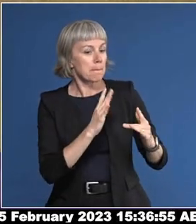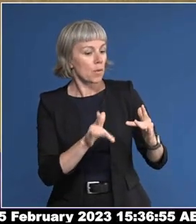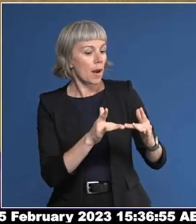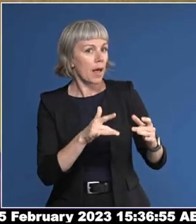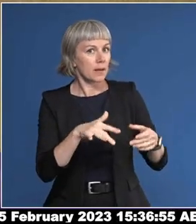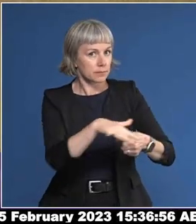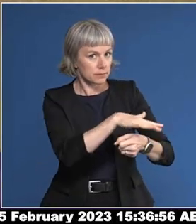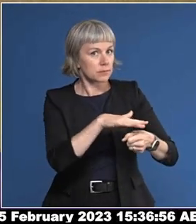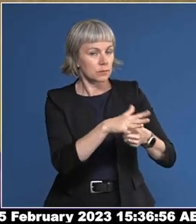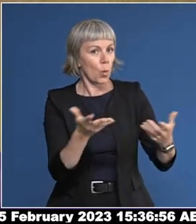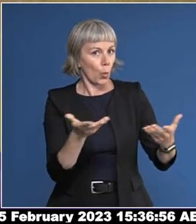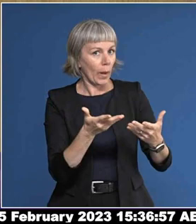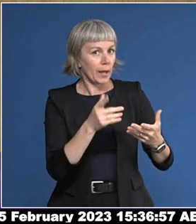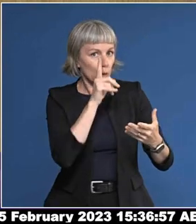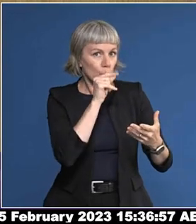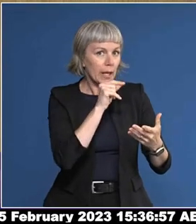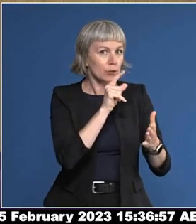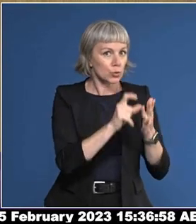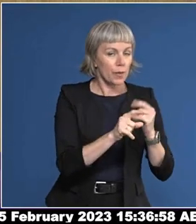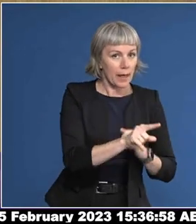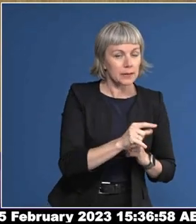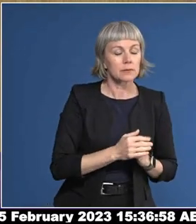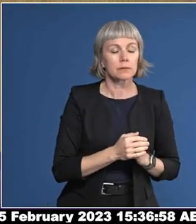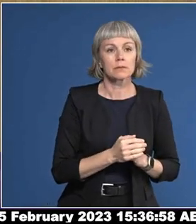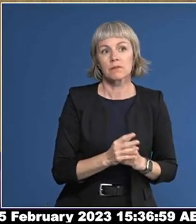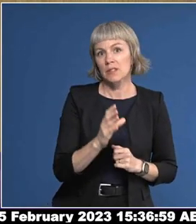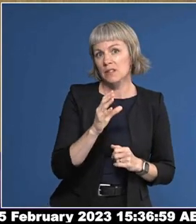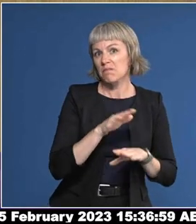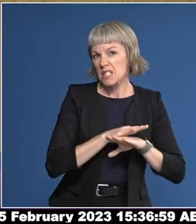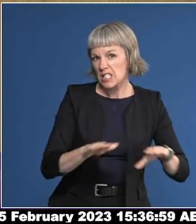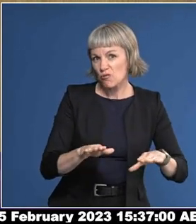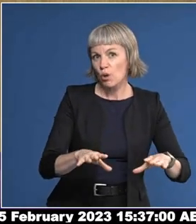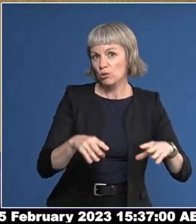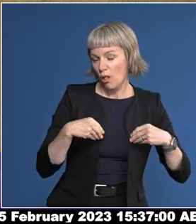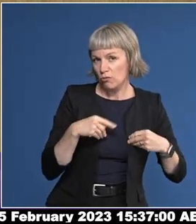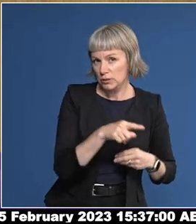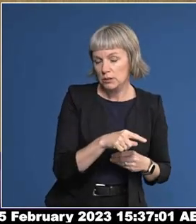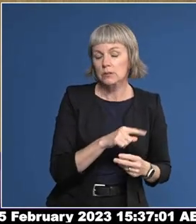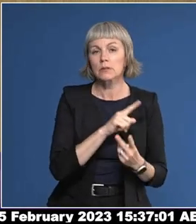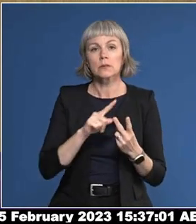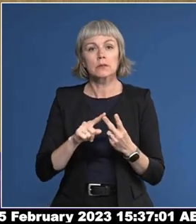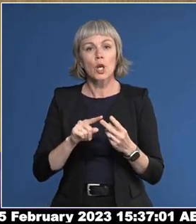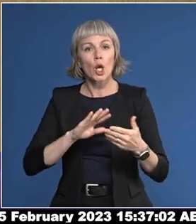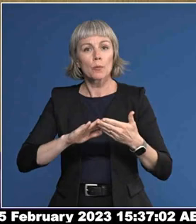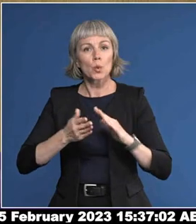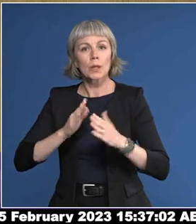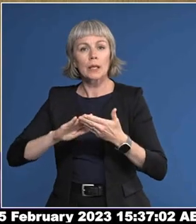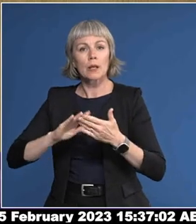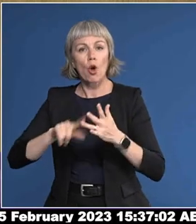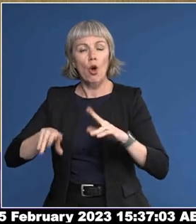one of those that we have pulled up. We also provide communities of practice where we bring together providers in various